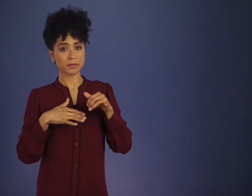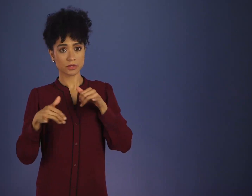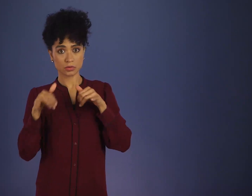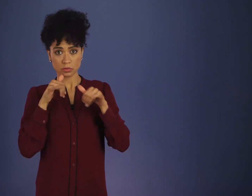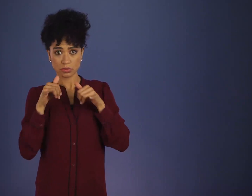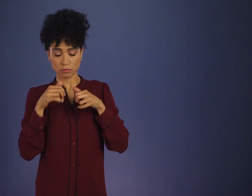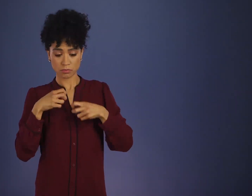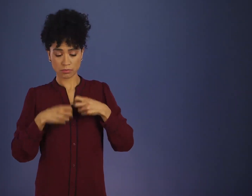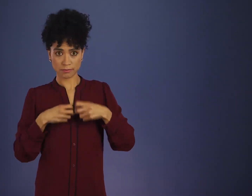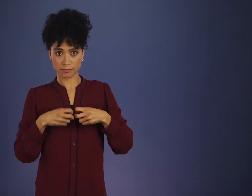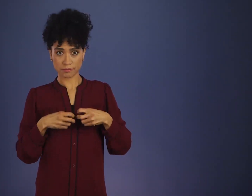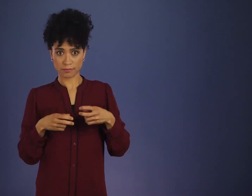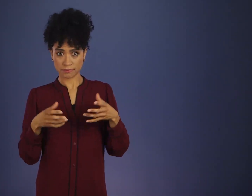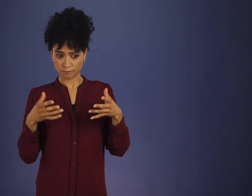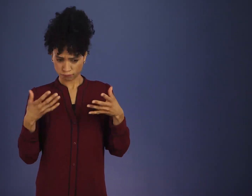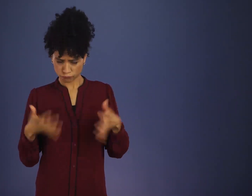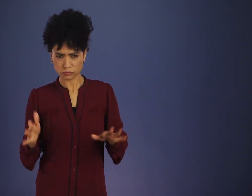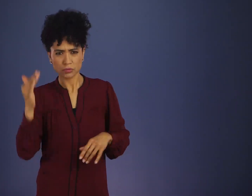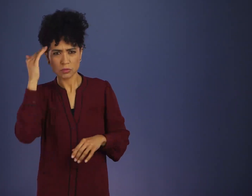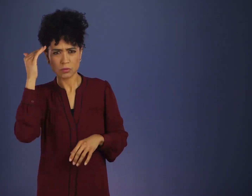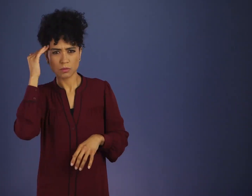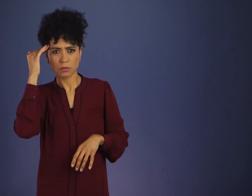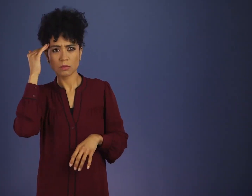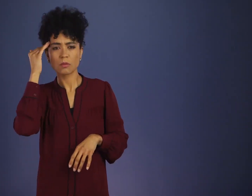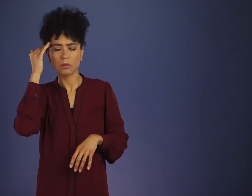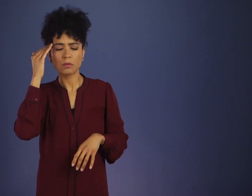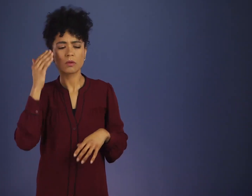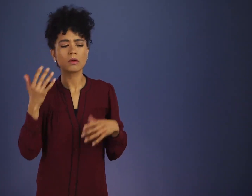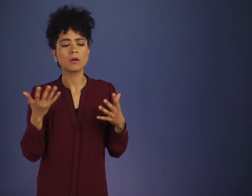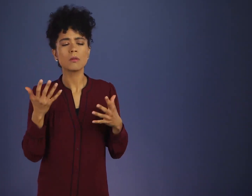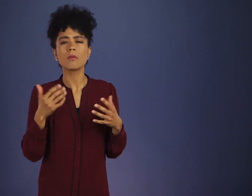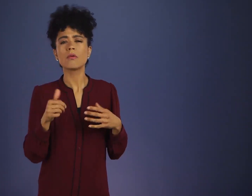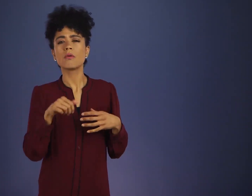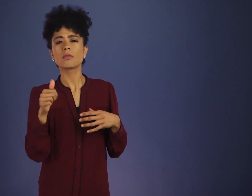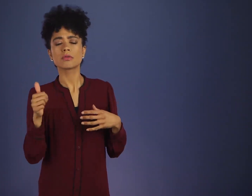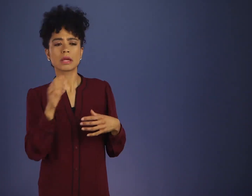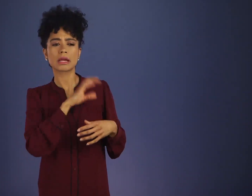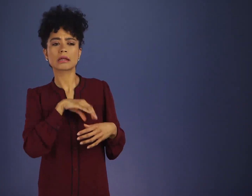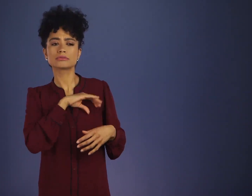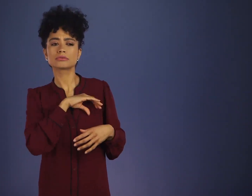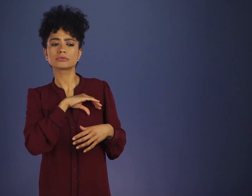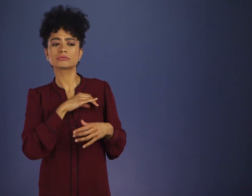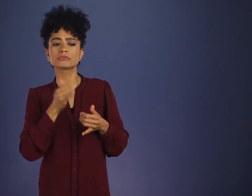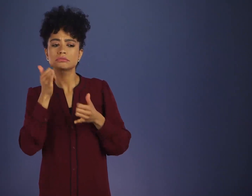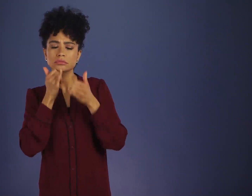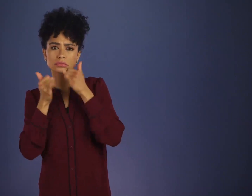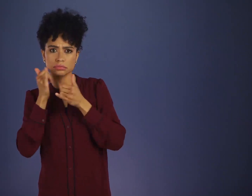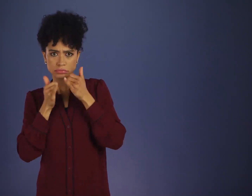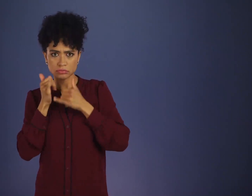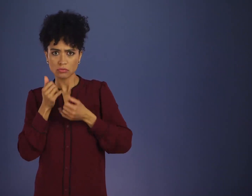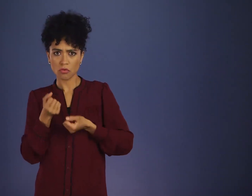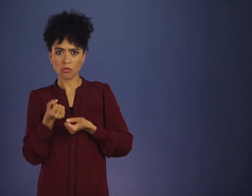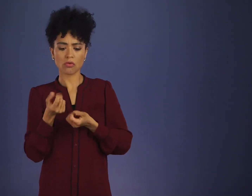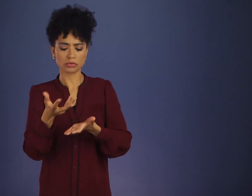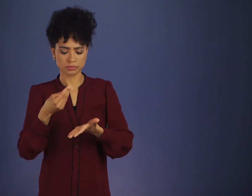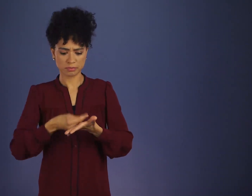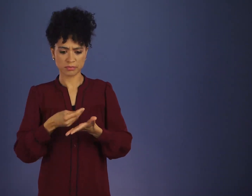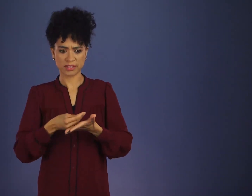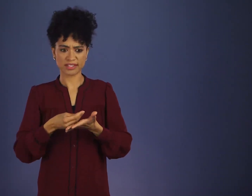In addition to my drinking problem, what character defects contributed to my financial instability?